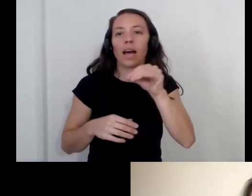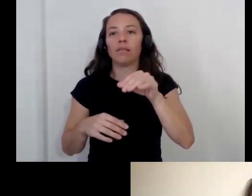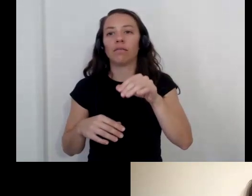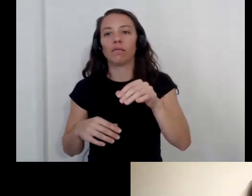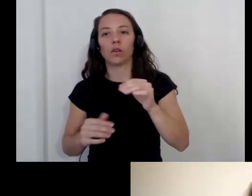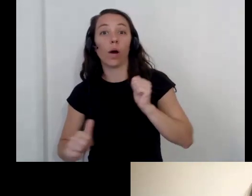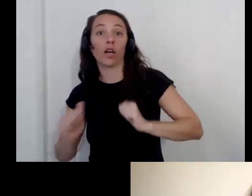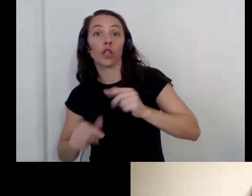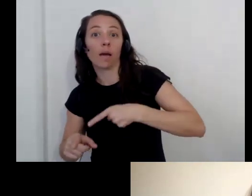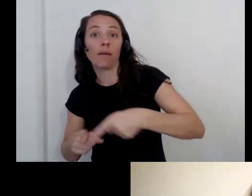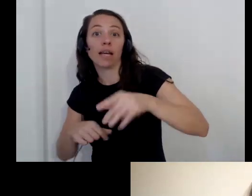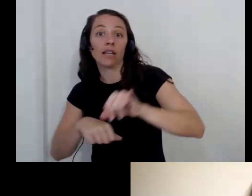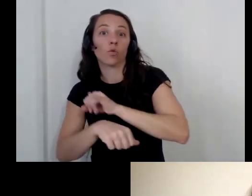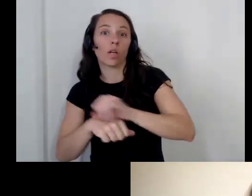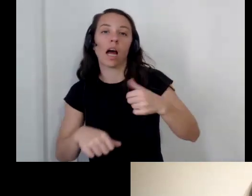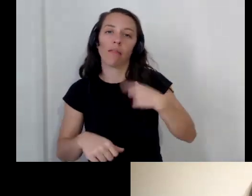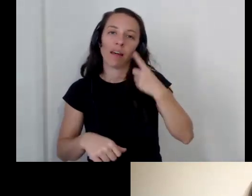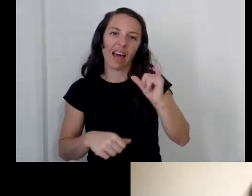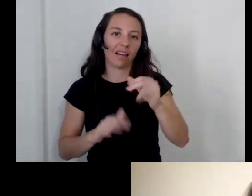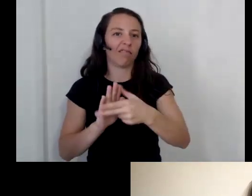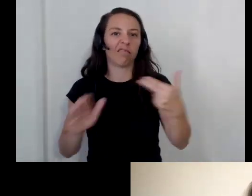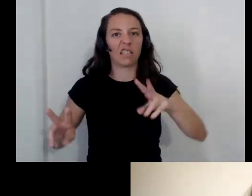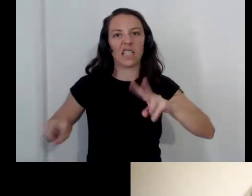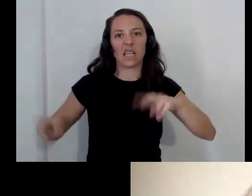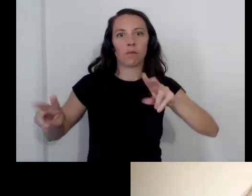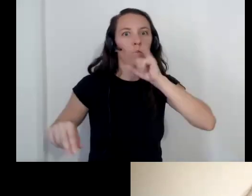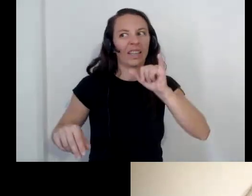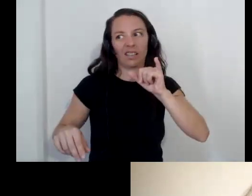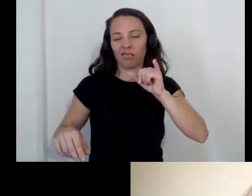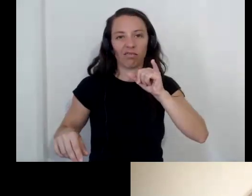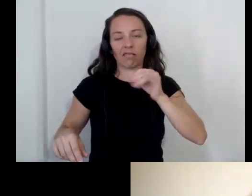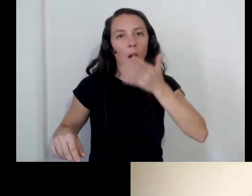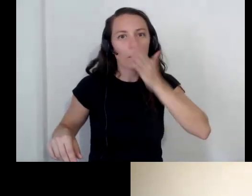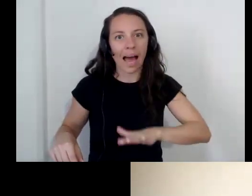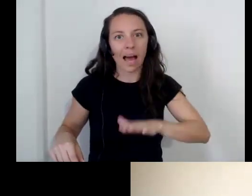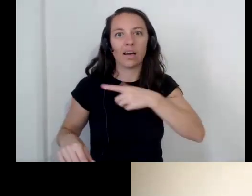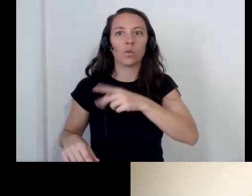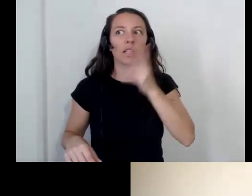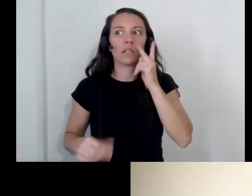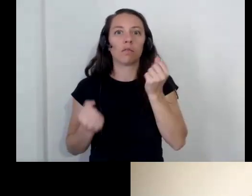We see so many people who hide their disabilities and do everything